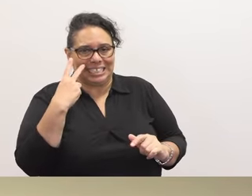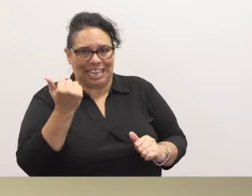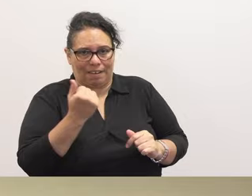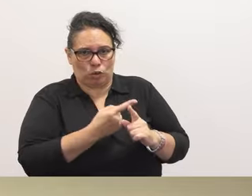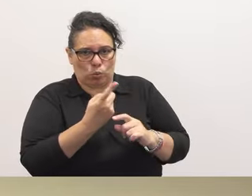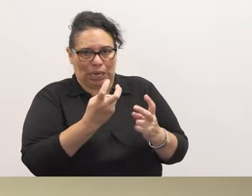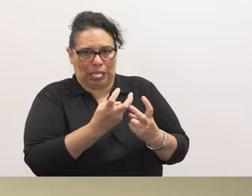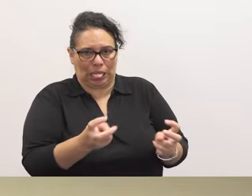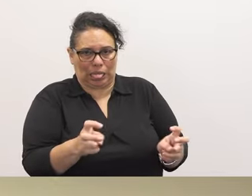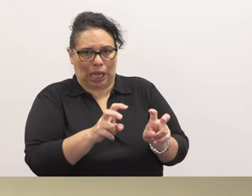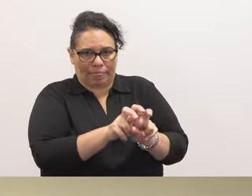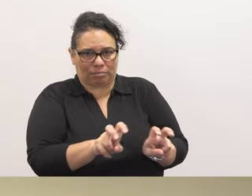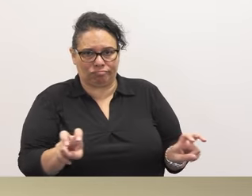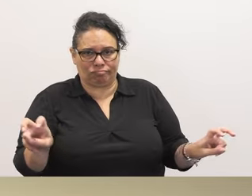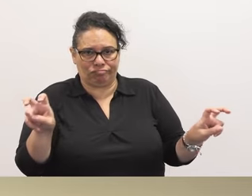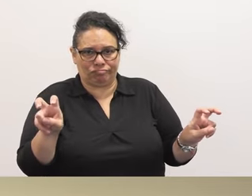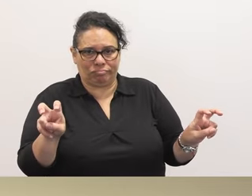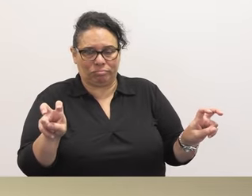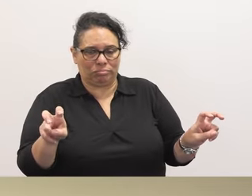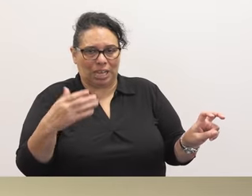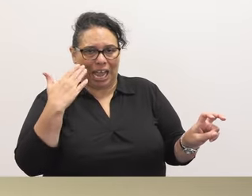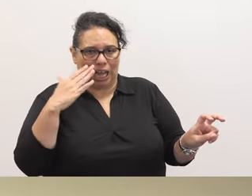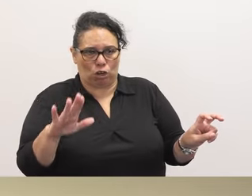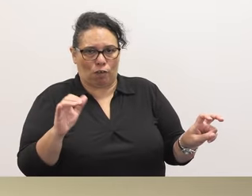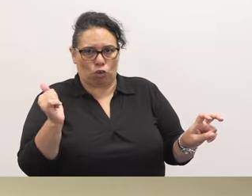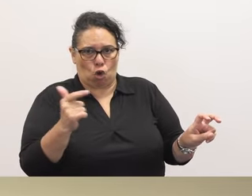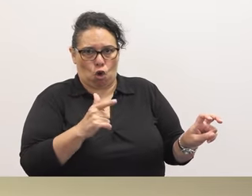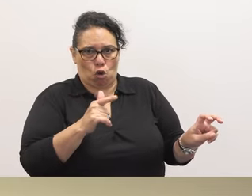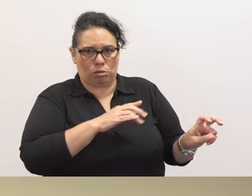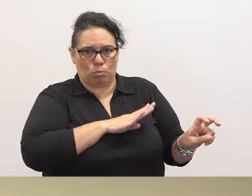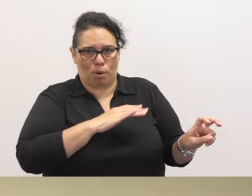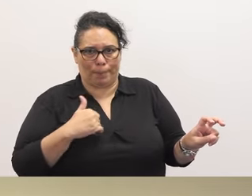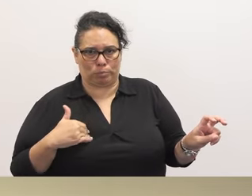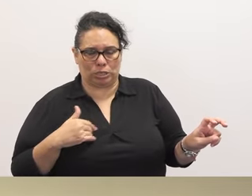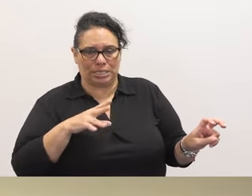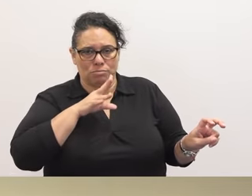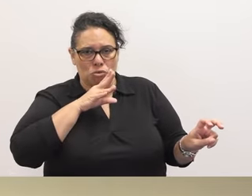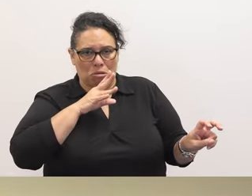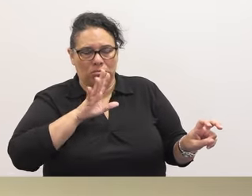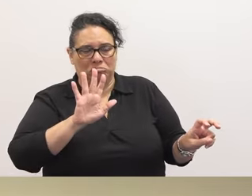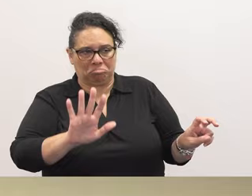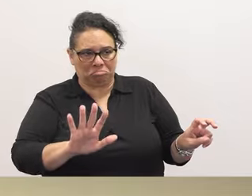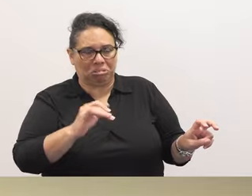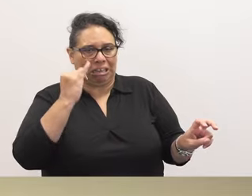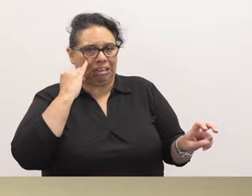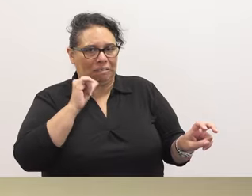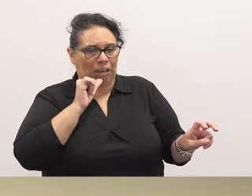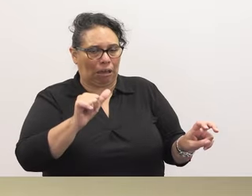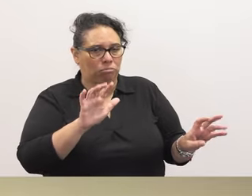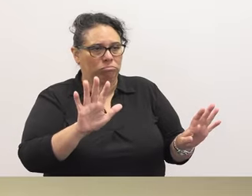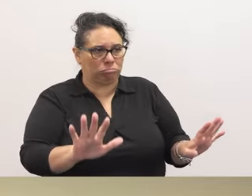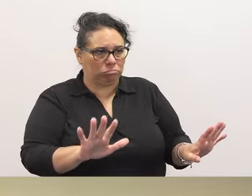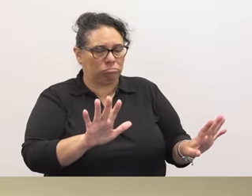and so I don't know if all the board members have spoken on this particular goal. If not, I definitely wanna intentionally call out